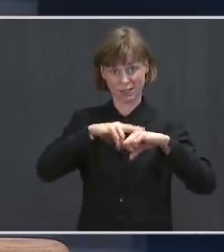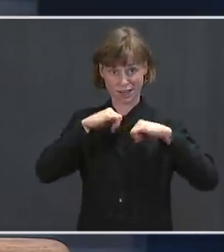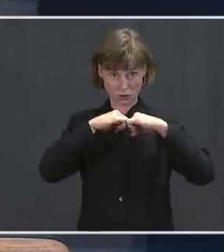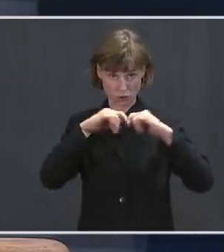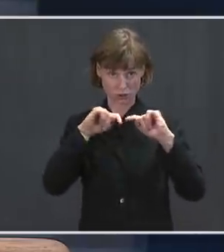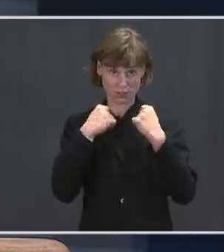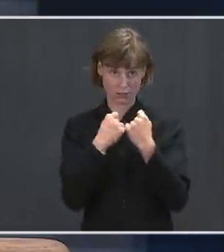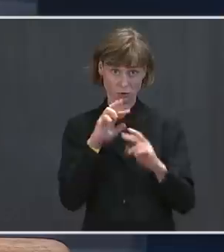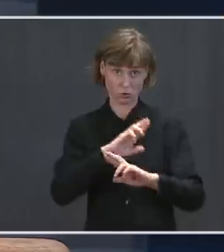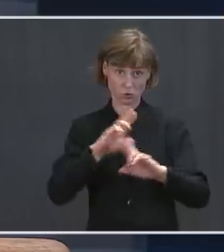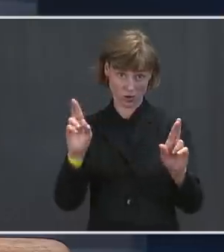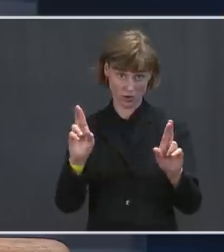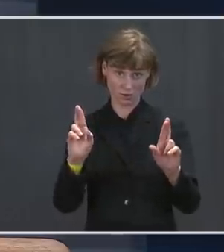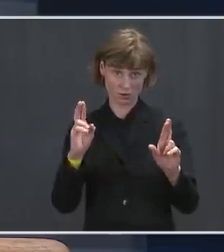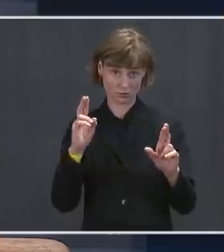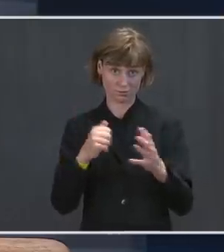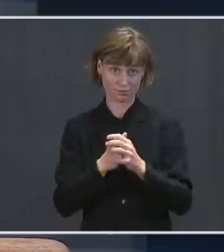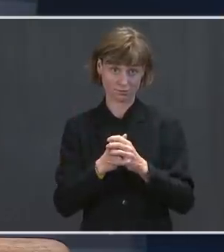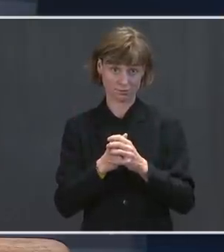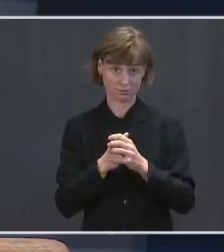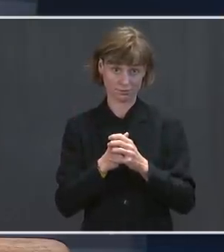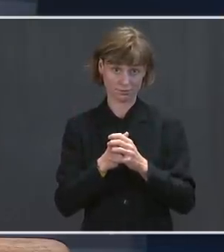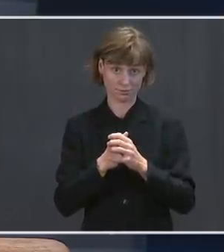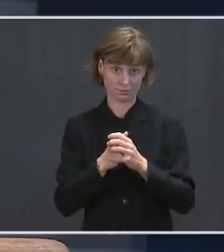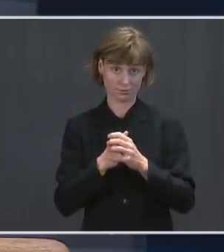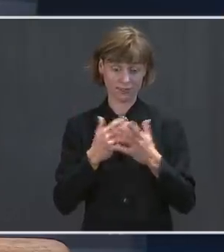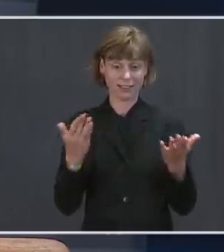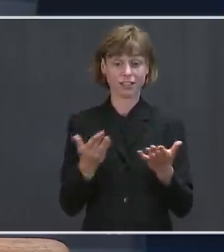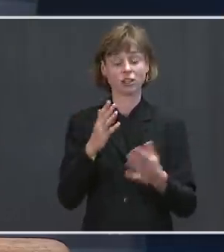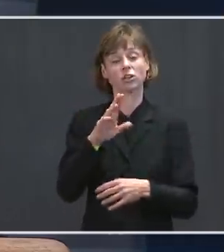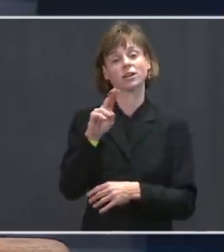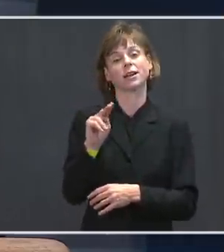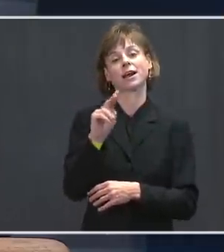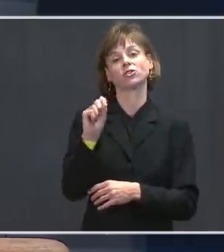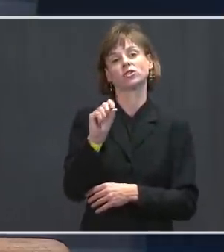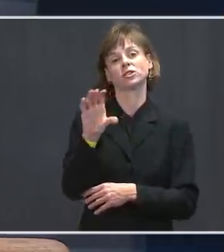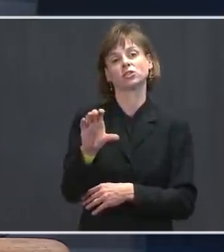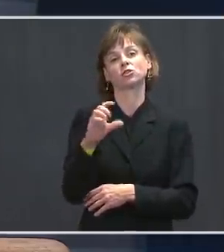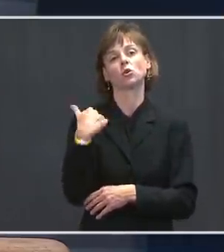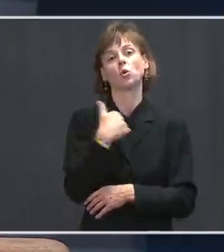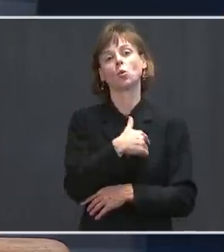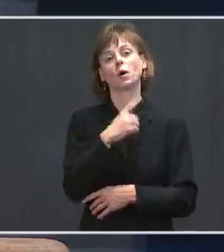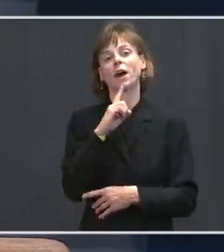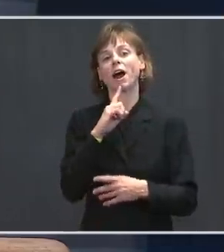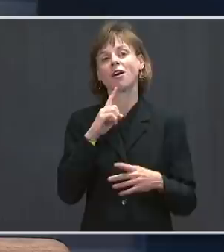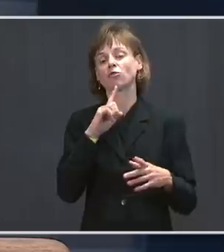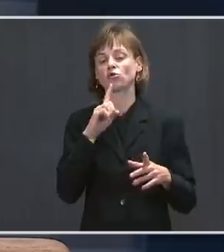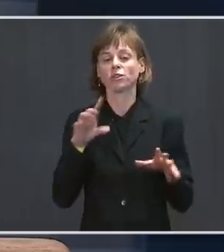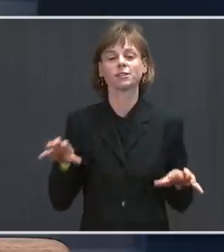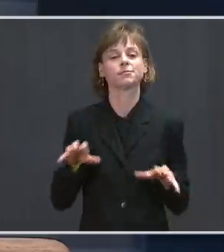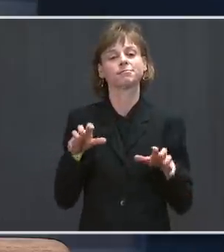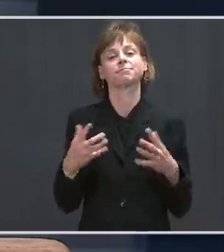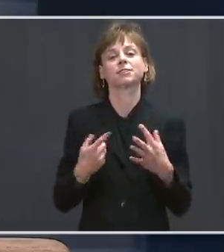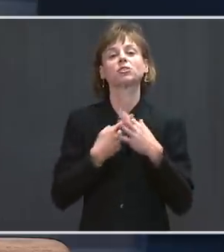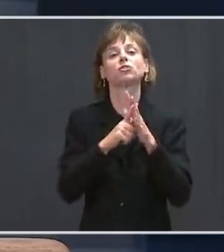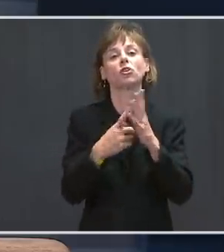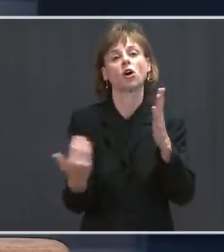and here at the National Security Council, not only have we reinforced and re-invigorated every element of our regional and functional work,